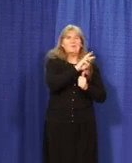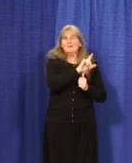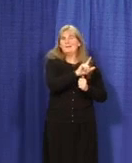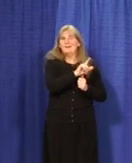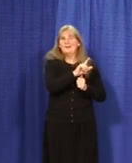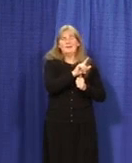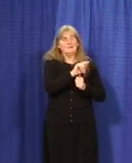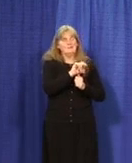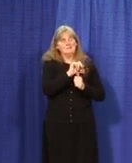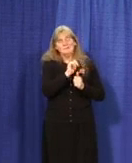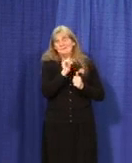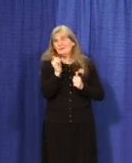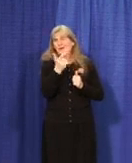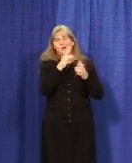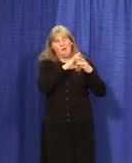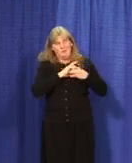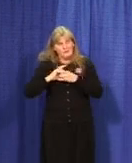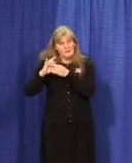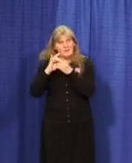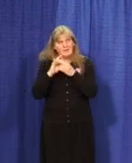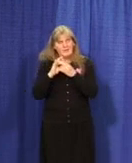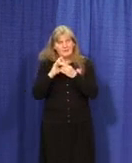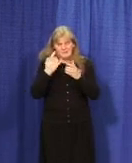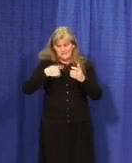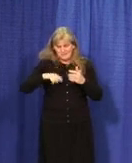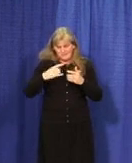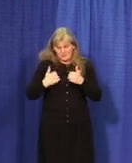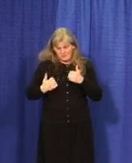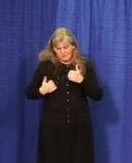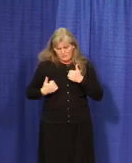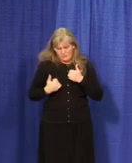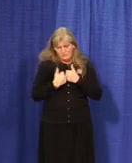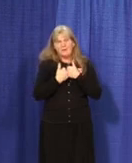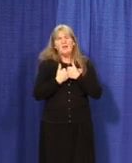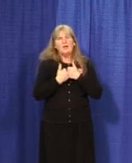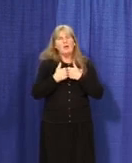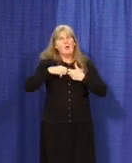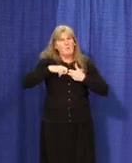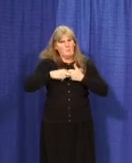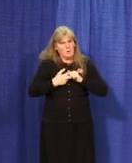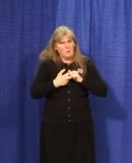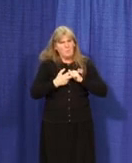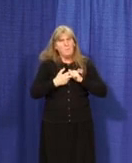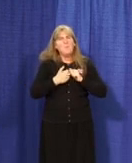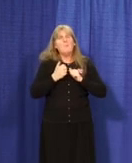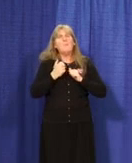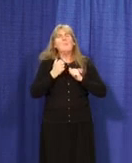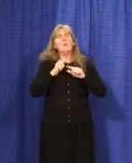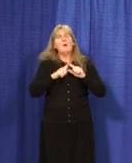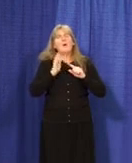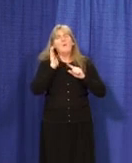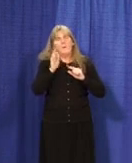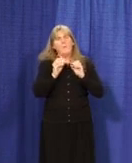We have had some challenges, and we will, believe me, face the more. If we stay together, maintain